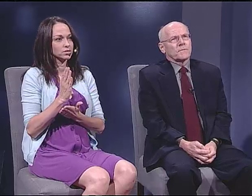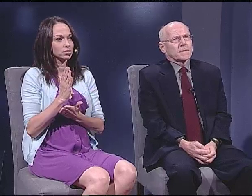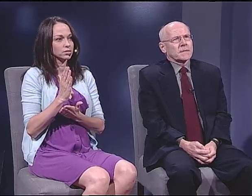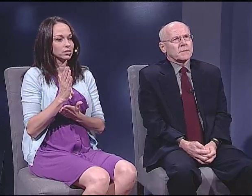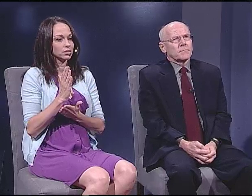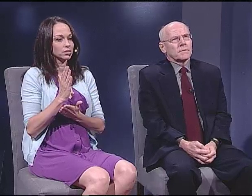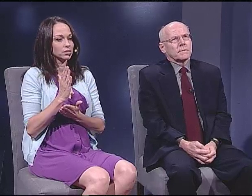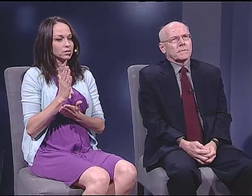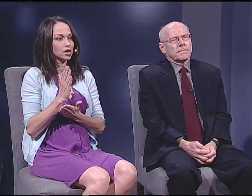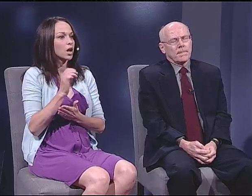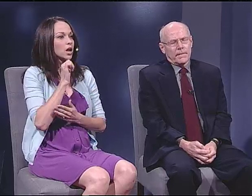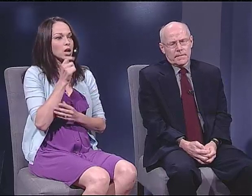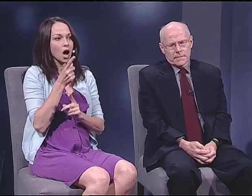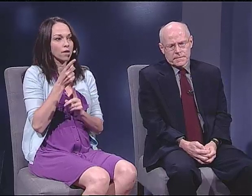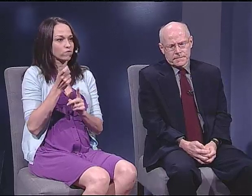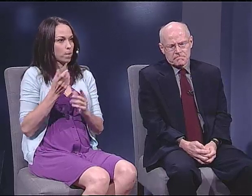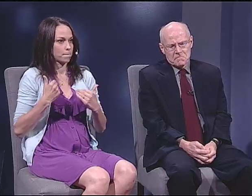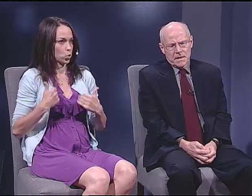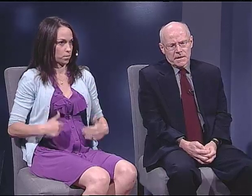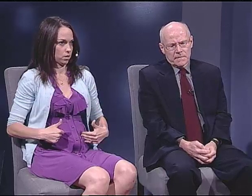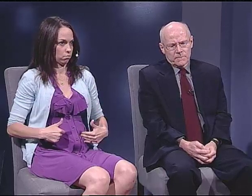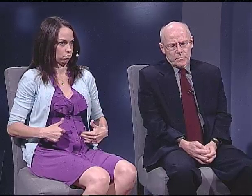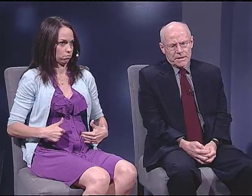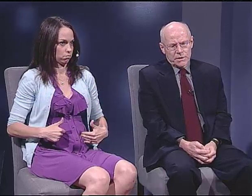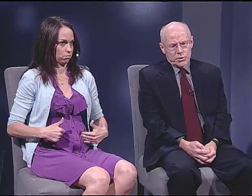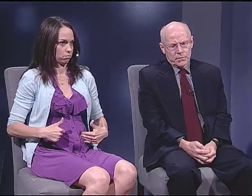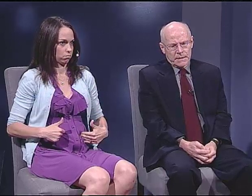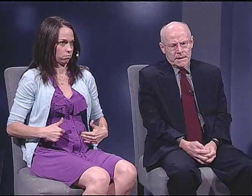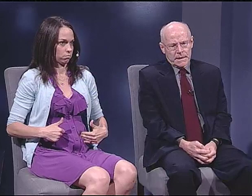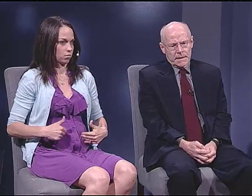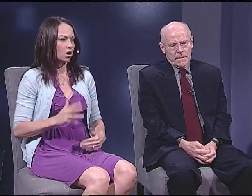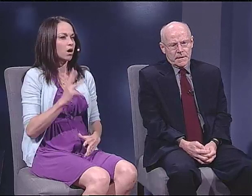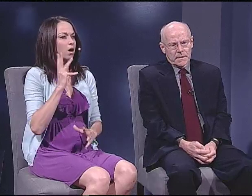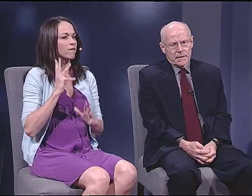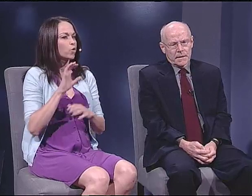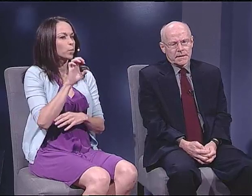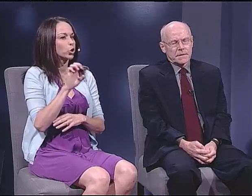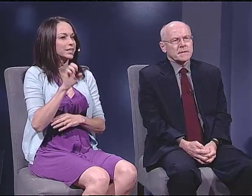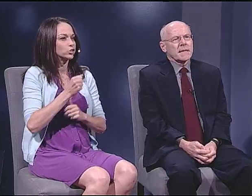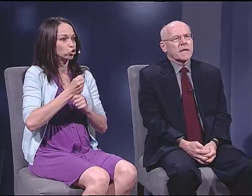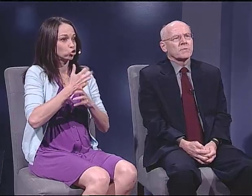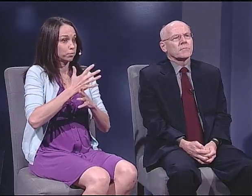For example, in the former East Germany a citizen had no right